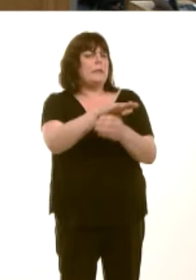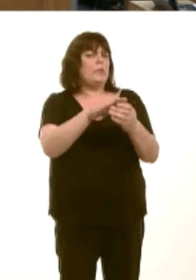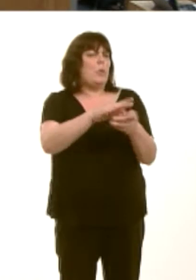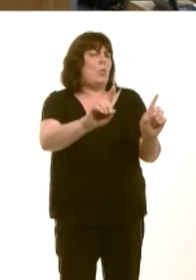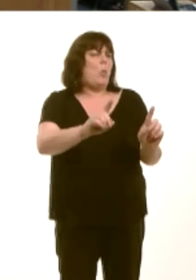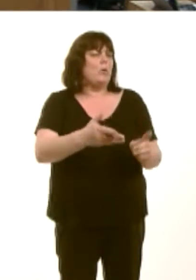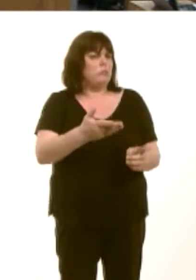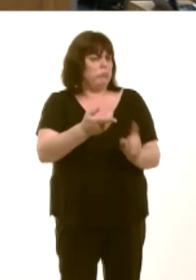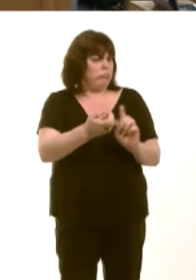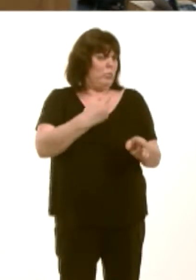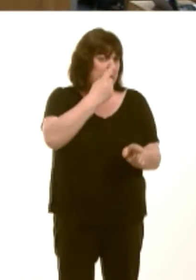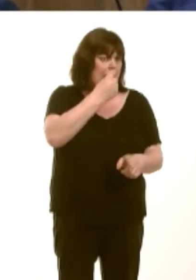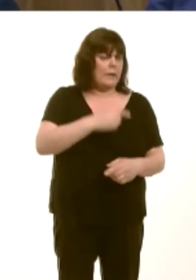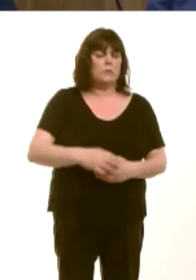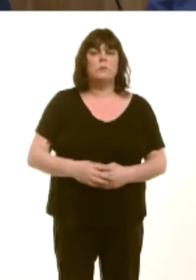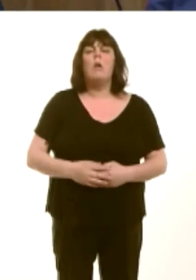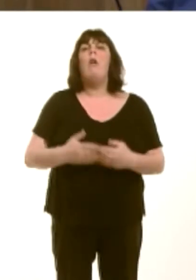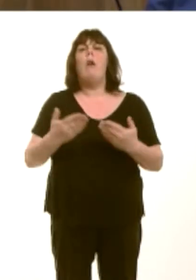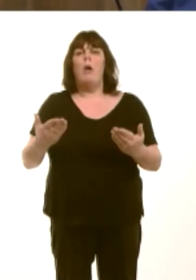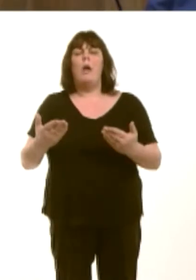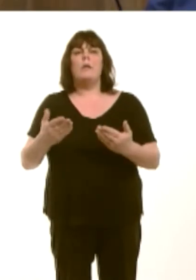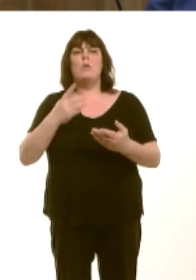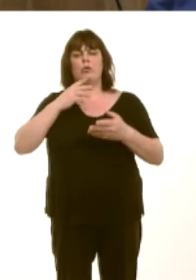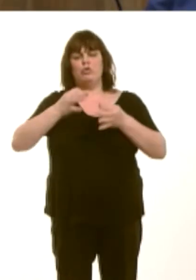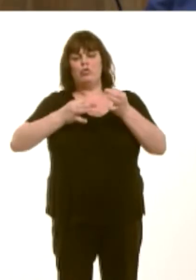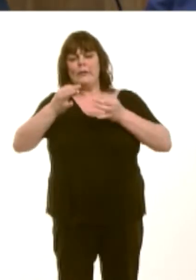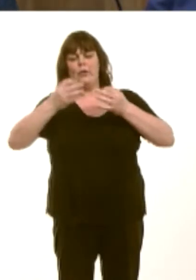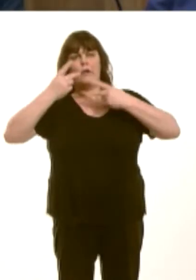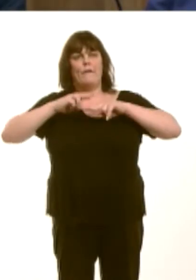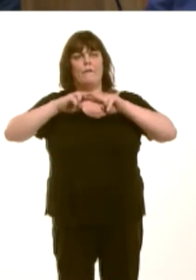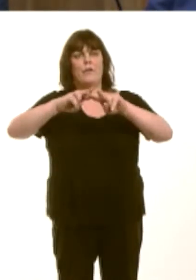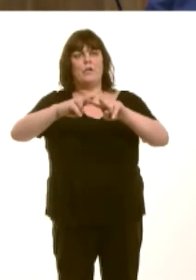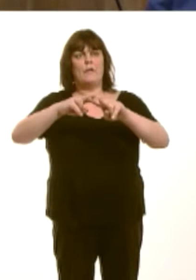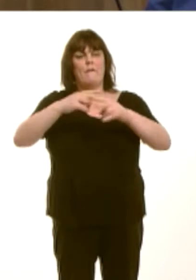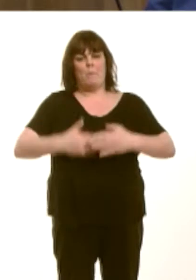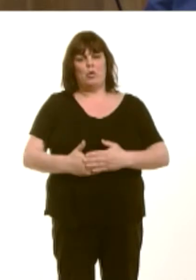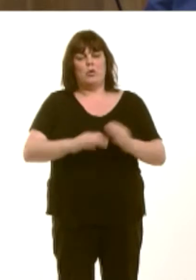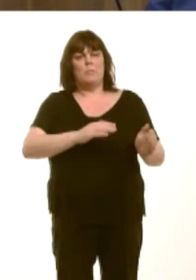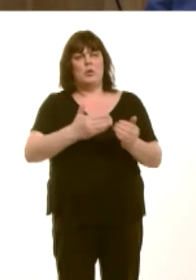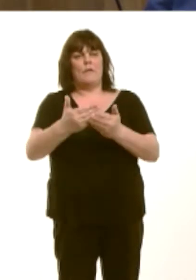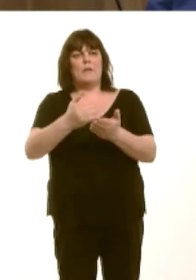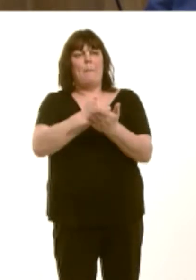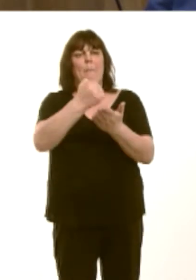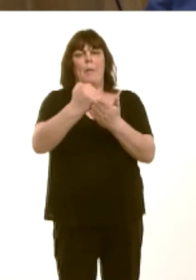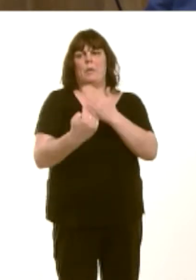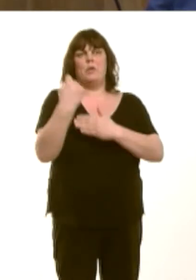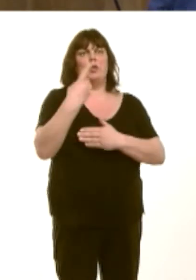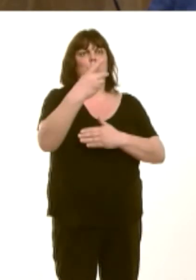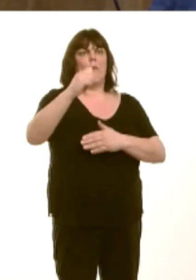OAQ(4)2162(FM) Carwyn Jones: